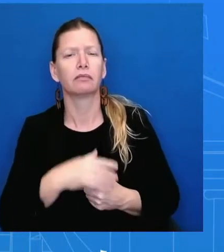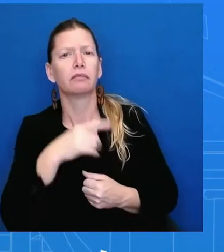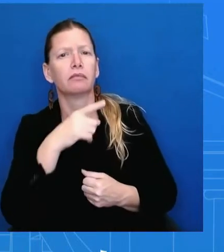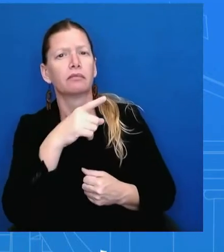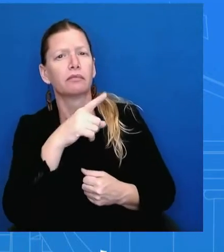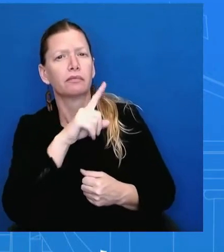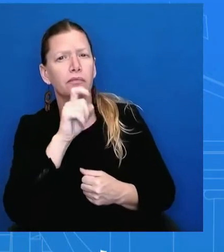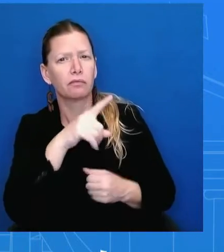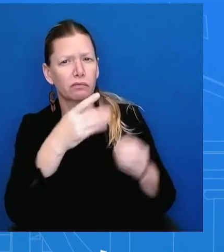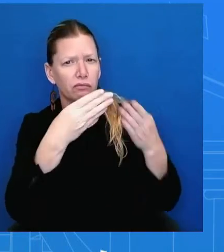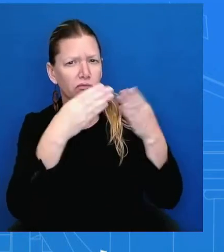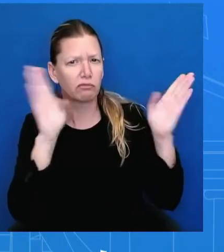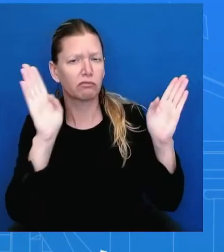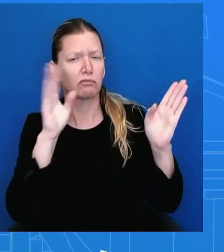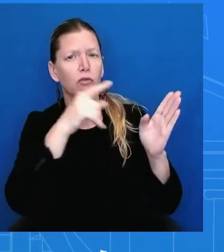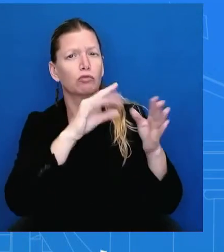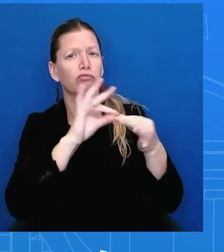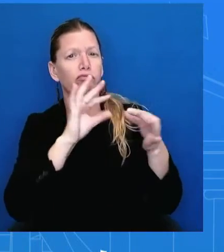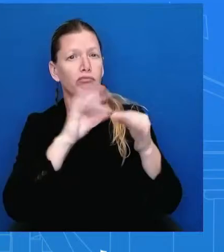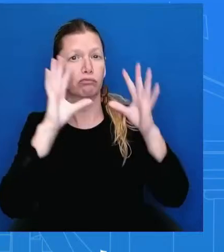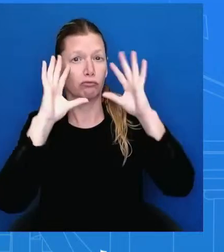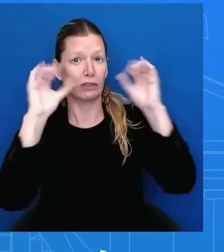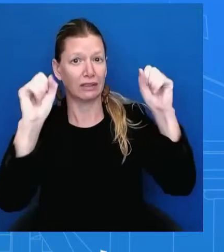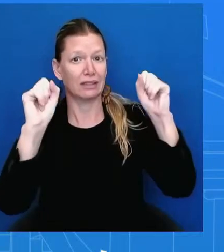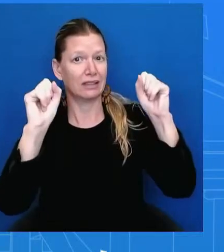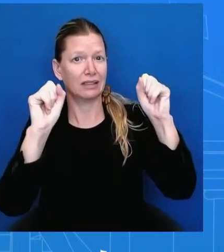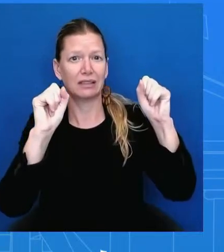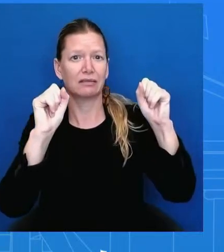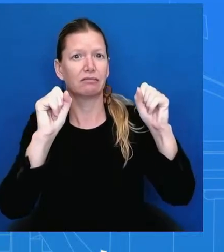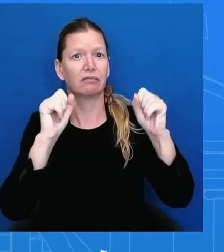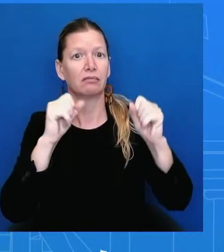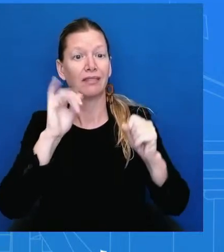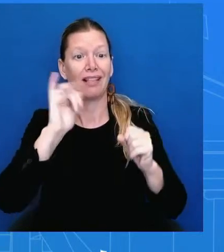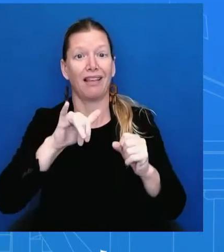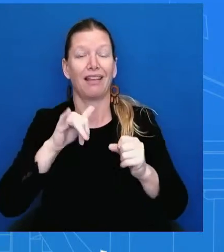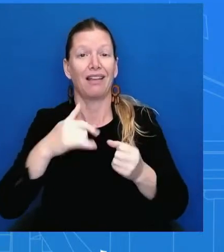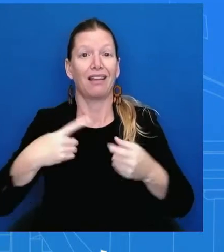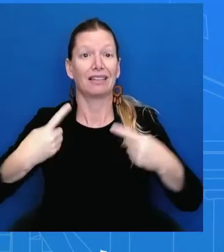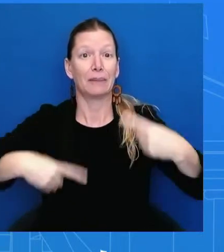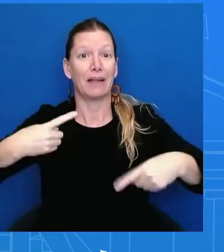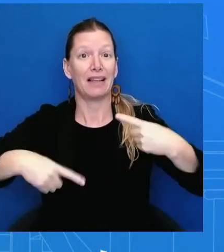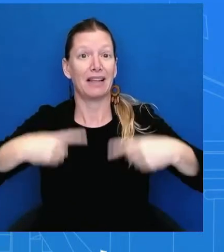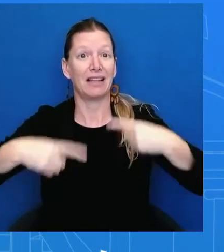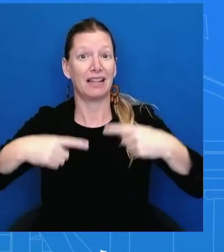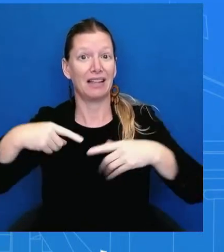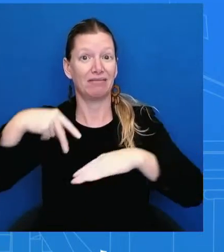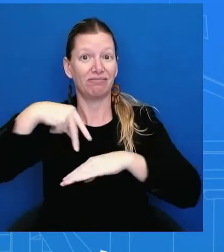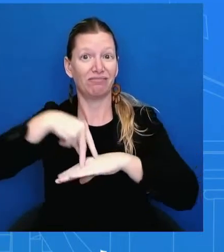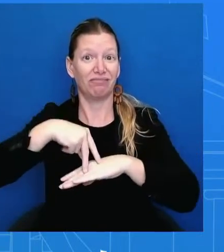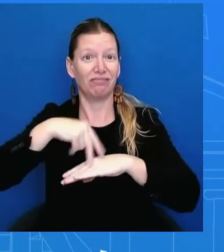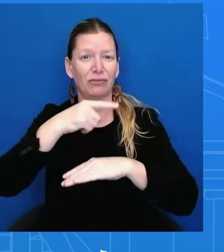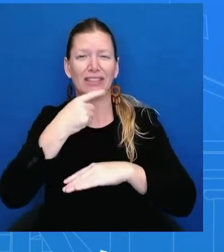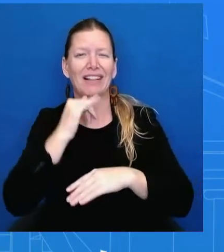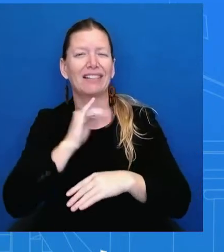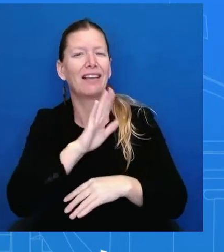Then you gave us an anecdote about a meeting today where he was engaged and so forth. Are you saying you have never encountered a situation